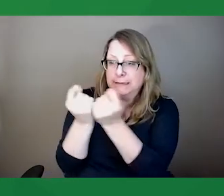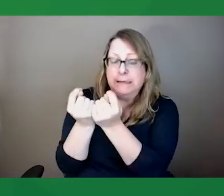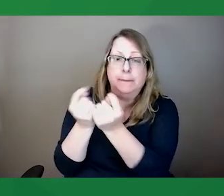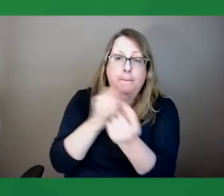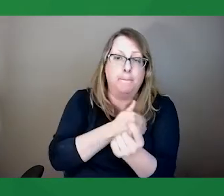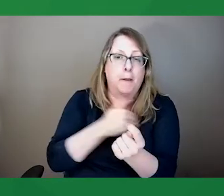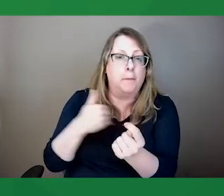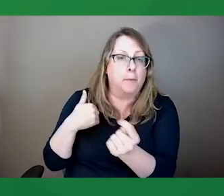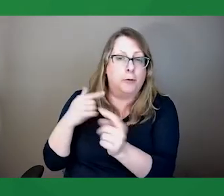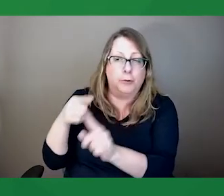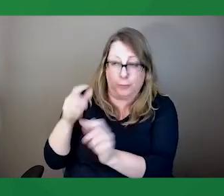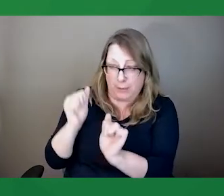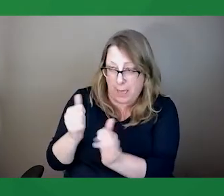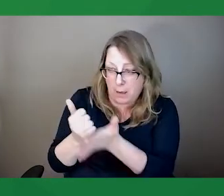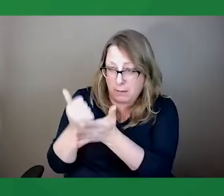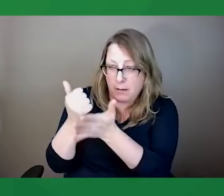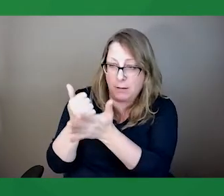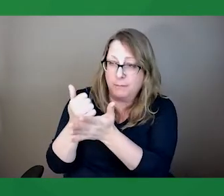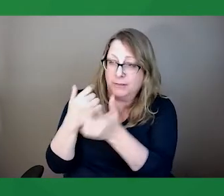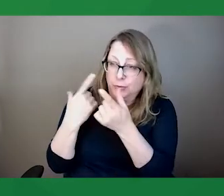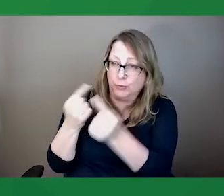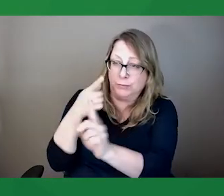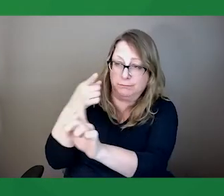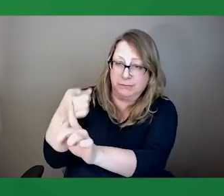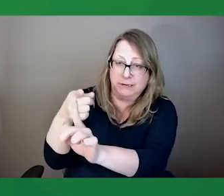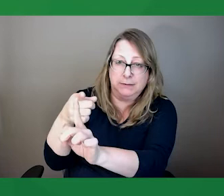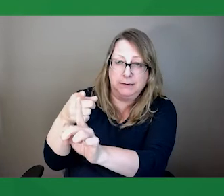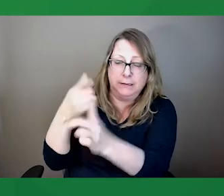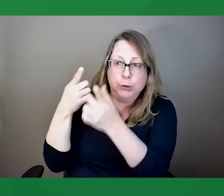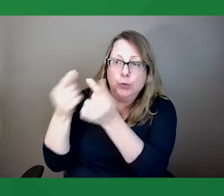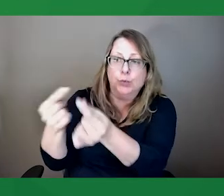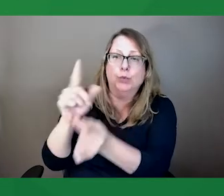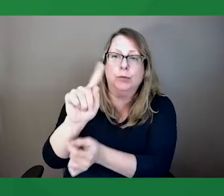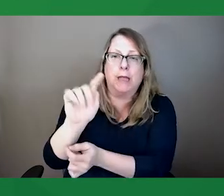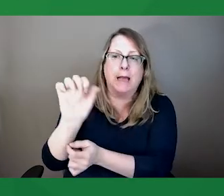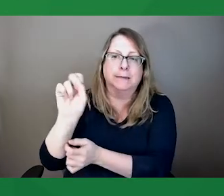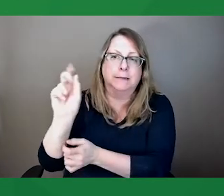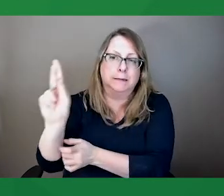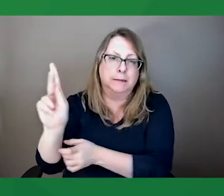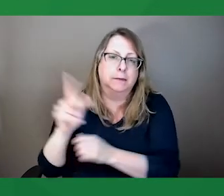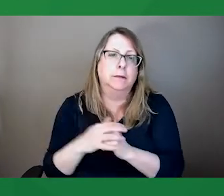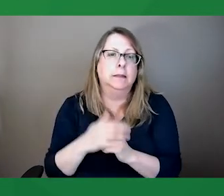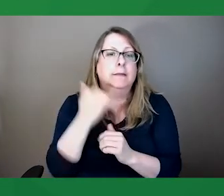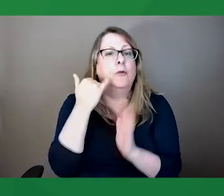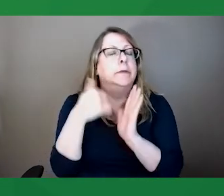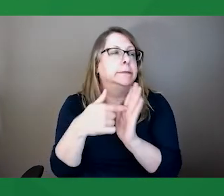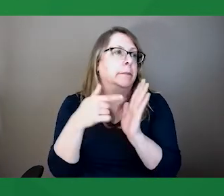a specific type of task. So for instance, if you're going to be working with documents,